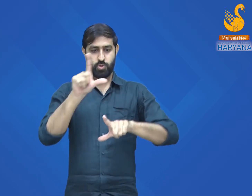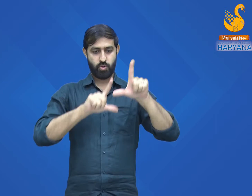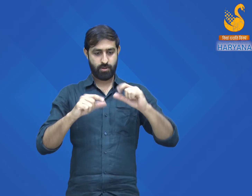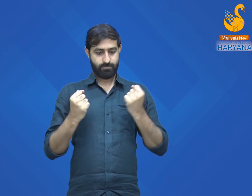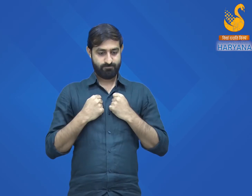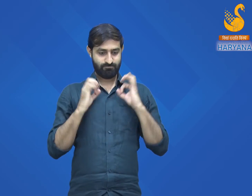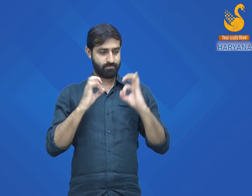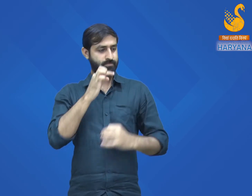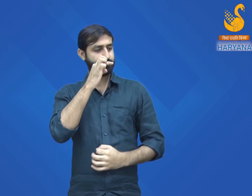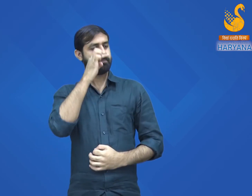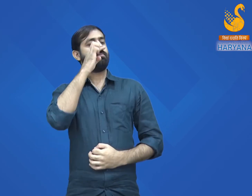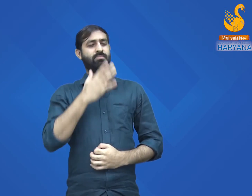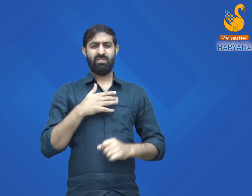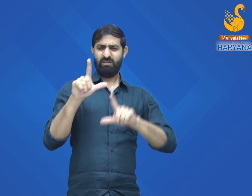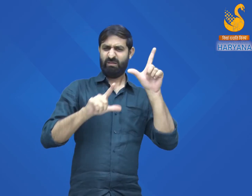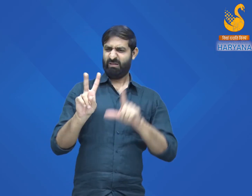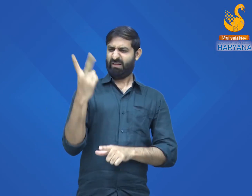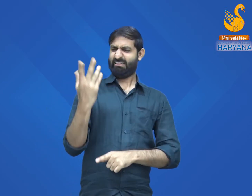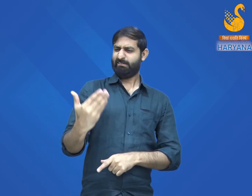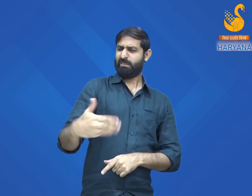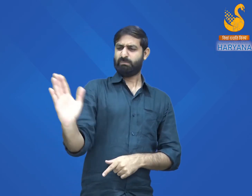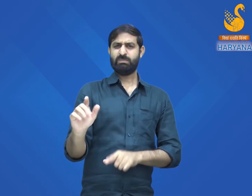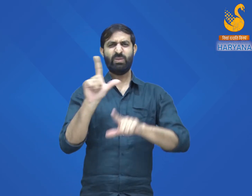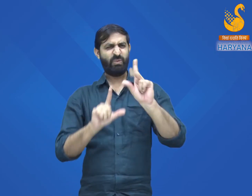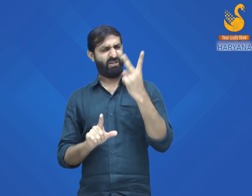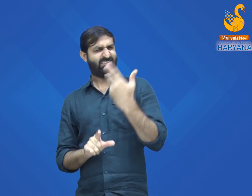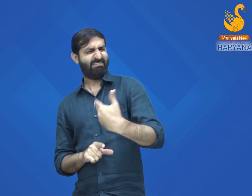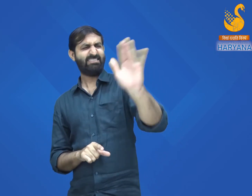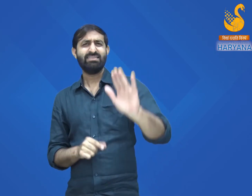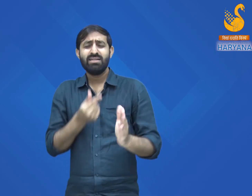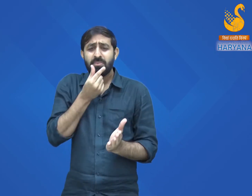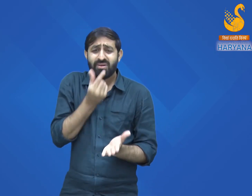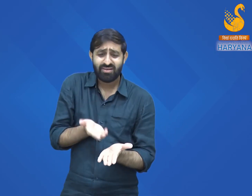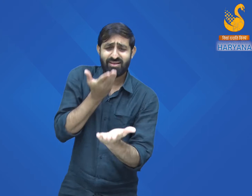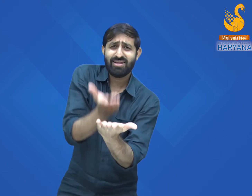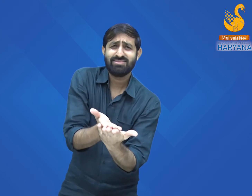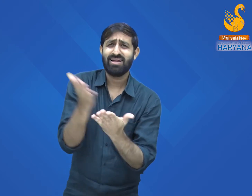We must never disregard languages. We cannot compare one language to be better than the other.